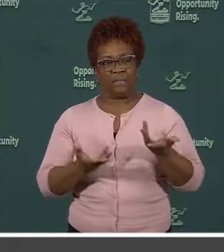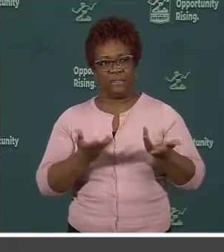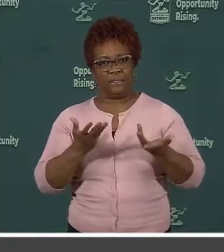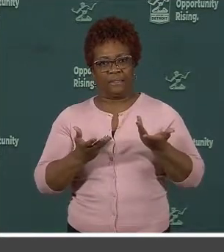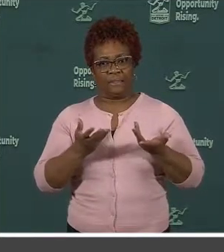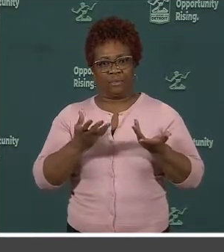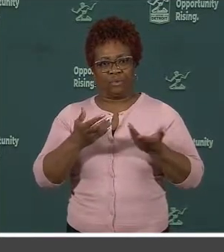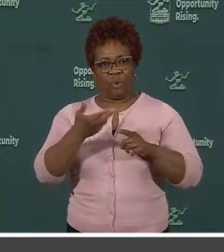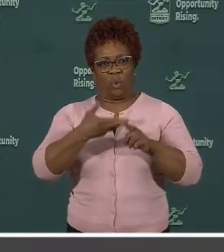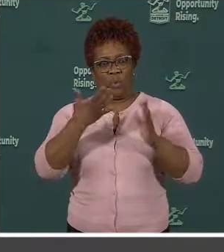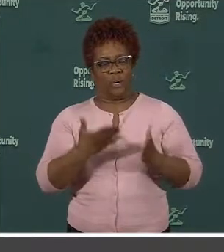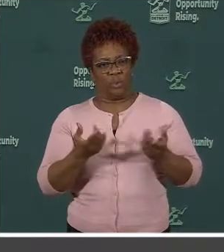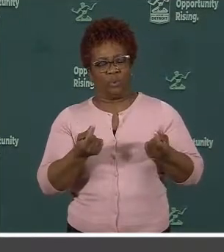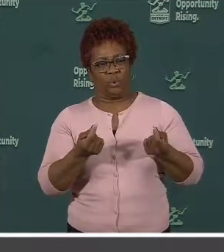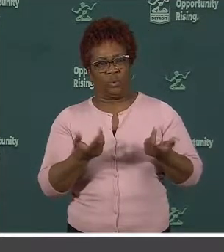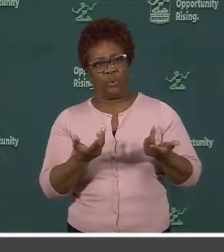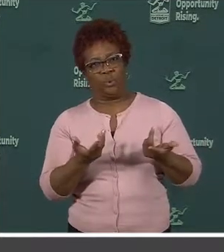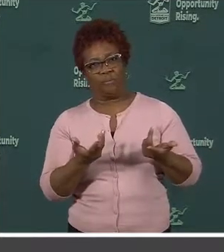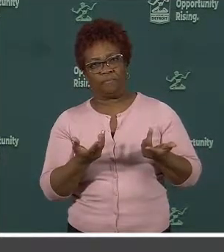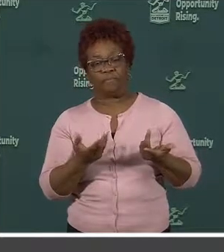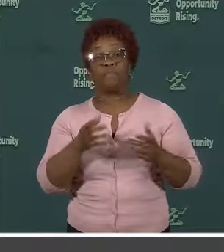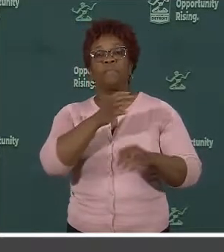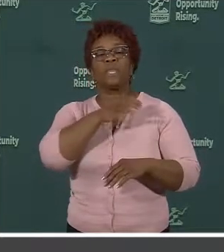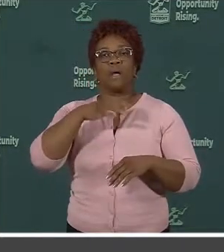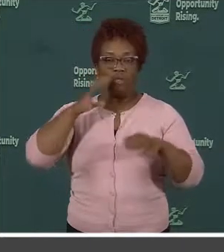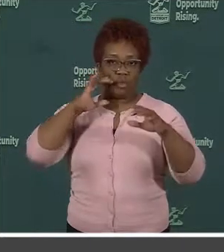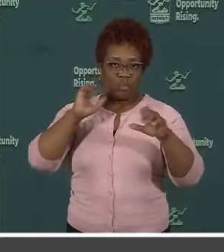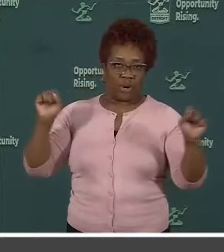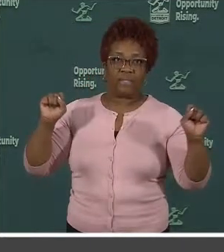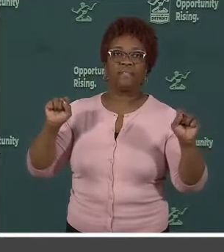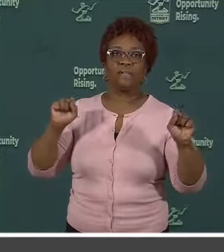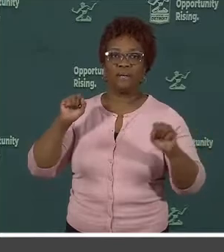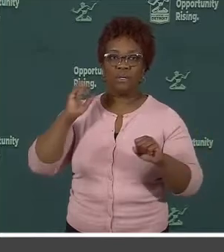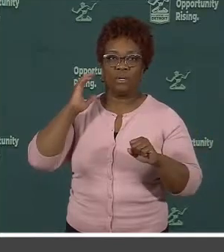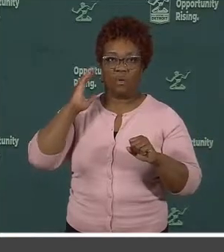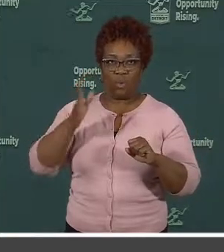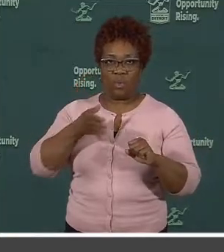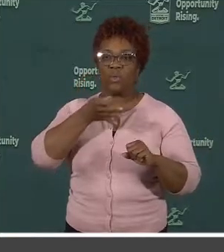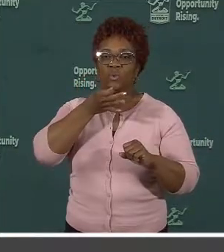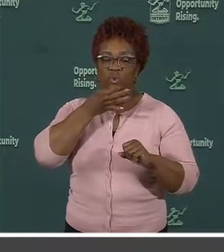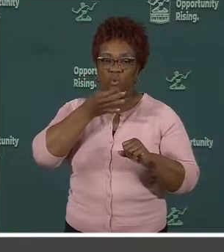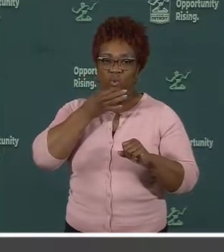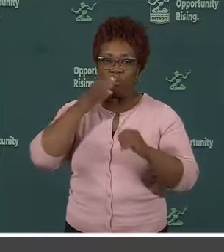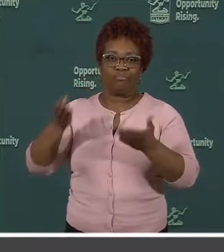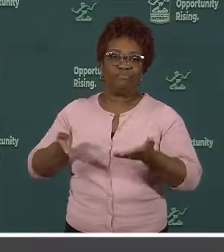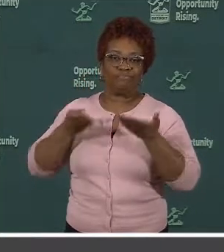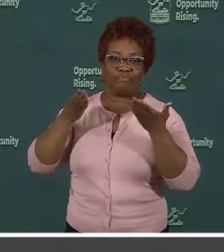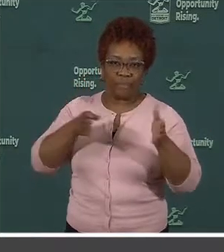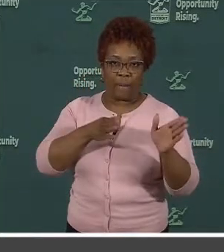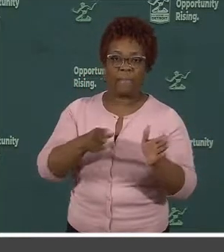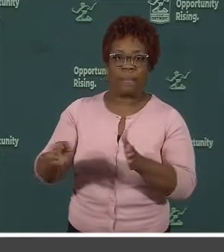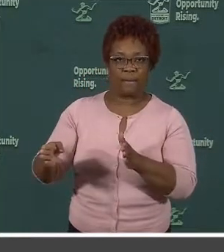LAWYERS AND COUNCIL PRESIDENT GARY SHEFFIELD I KNOW IT'S GOING TO COME FORWARD VERY SOON WITH A PLAN TO PROVIDE LEGAL